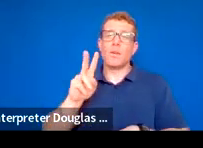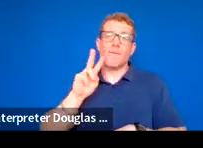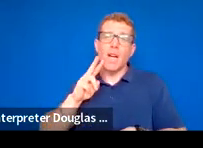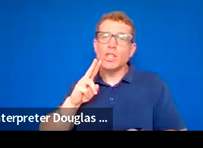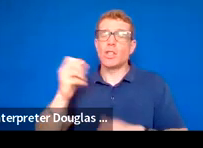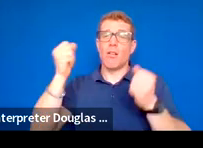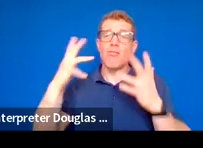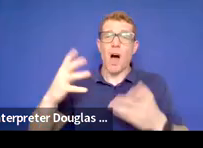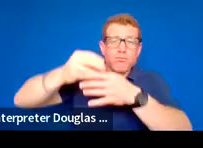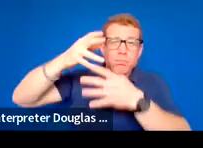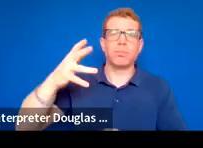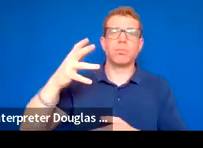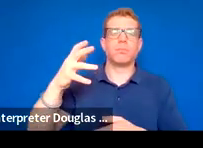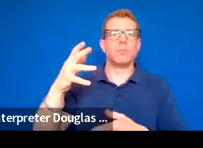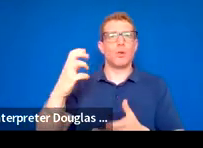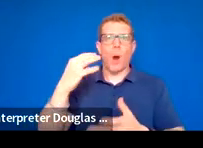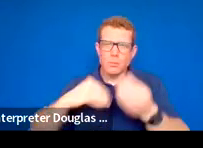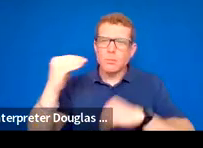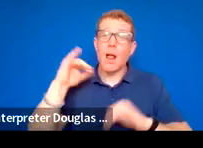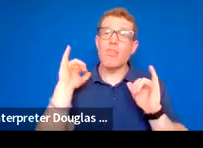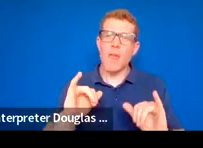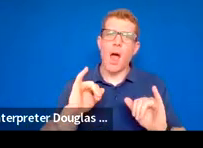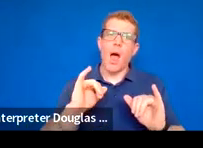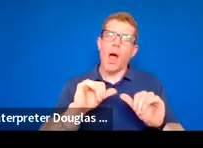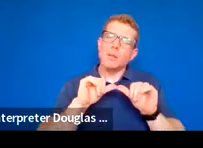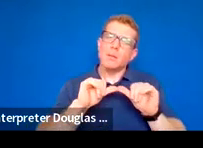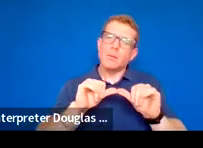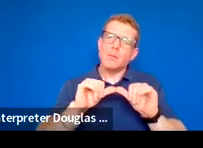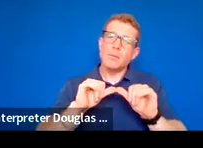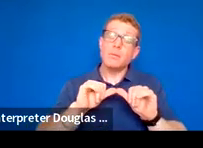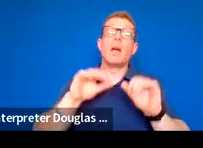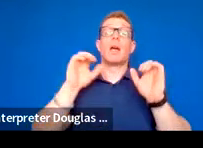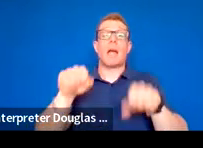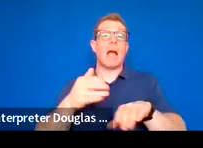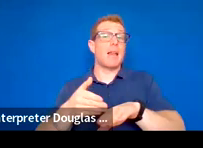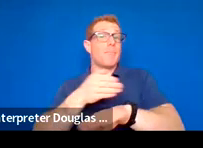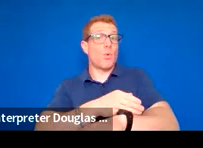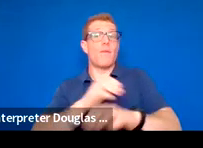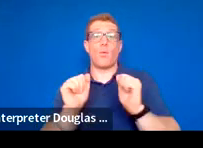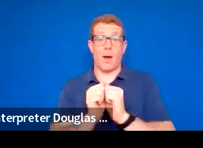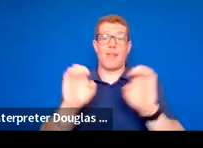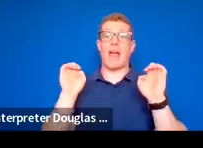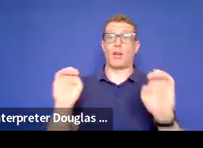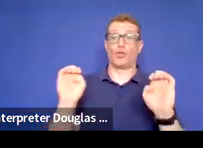Basically it's a Mediterranean diet Okay, it can improve with exercise, with other things.